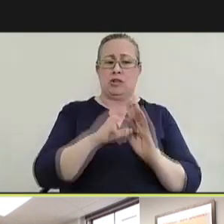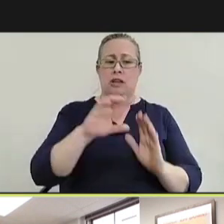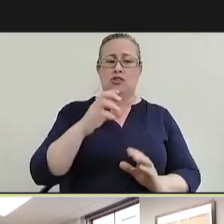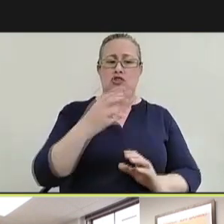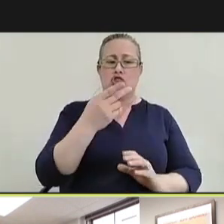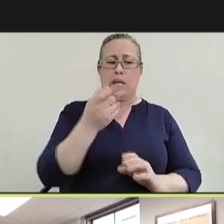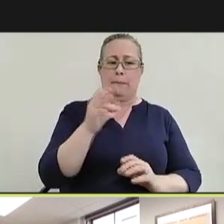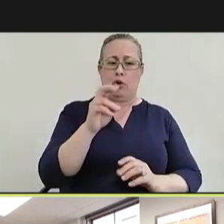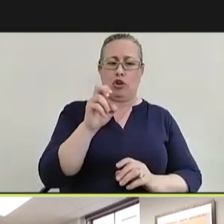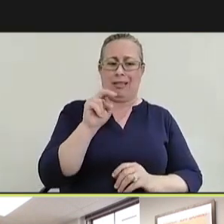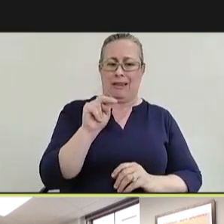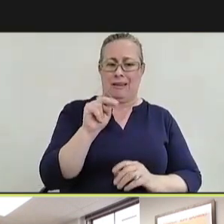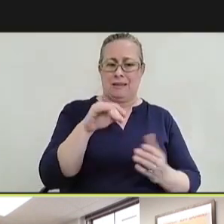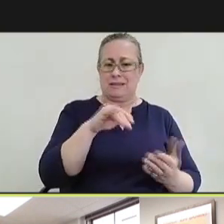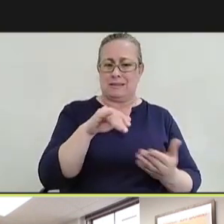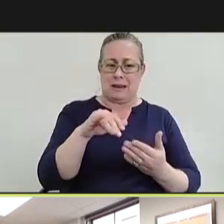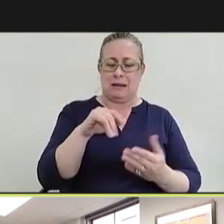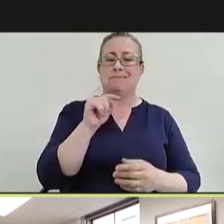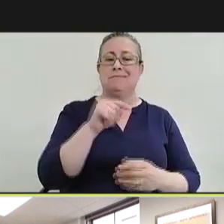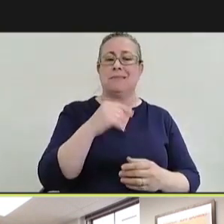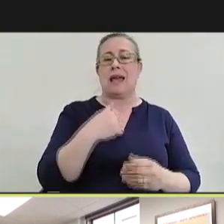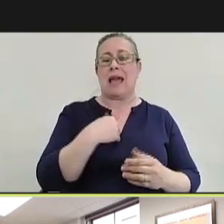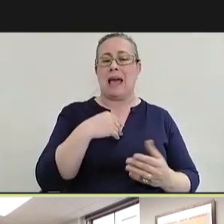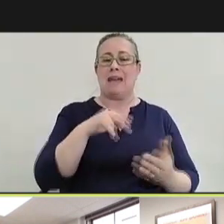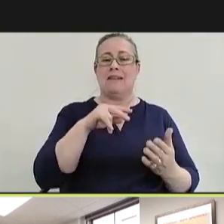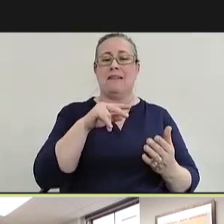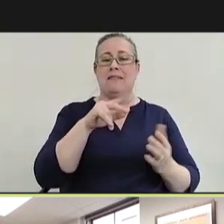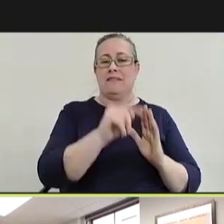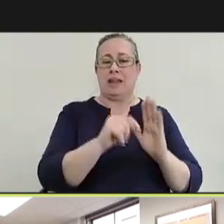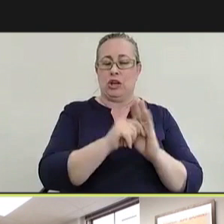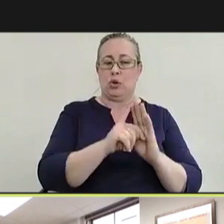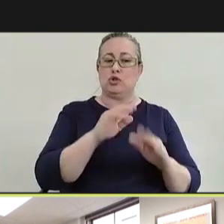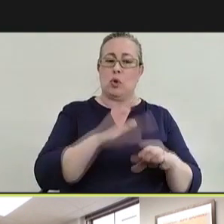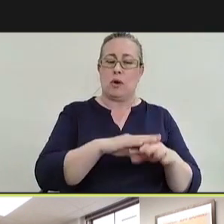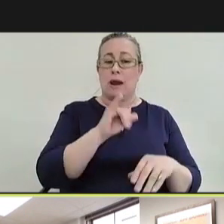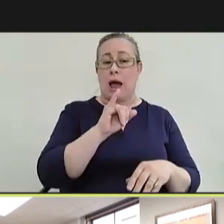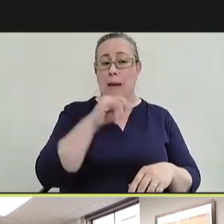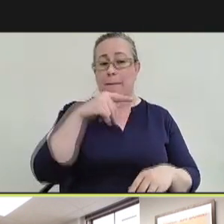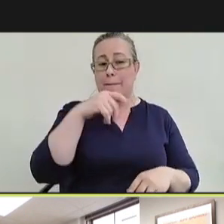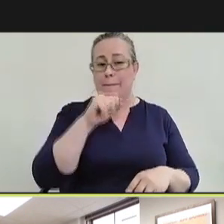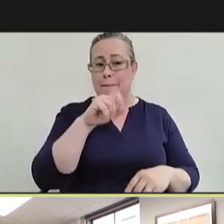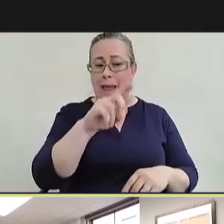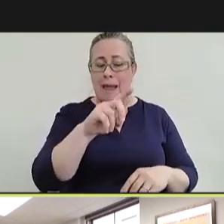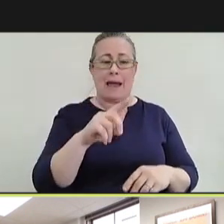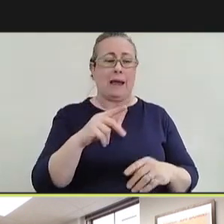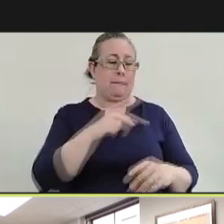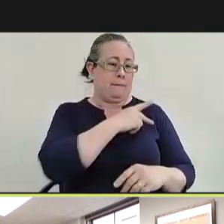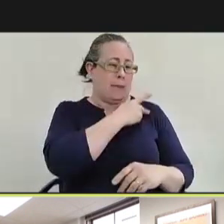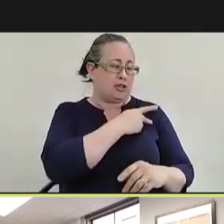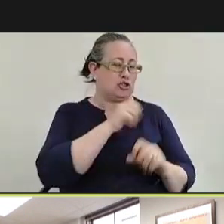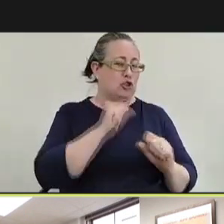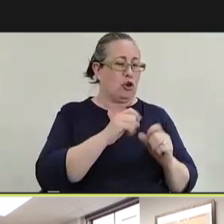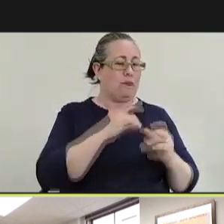there were videos on iPad and patients could relate to those more. And as we of course get